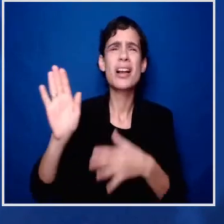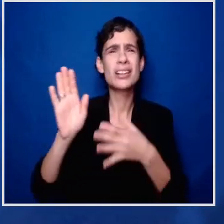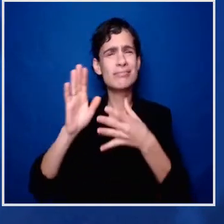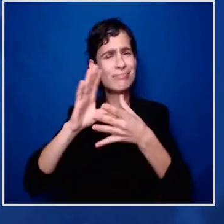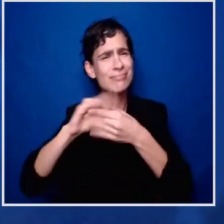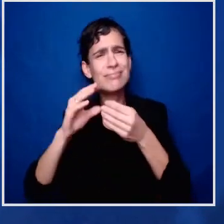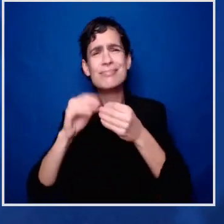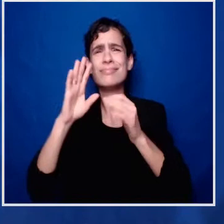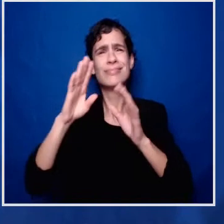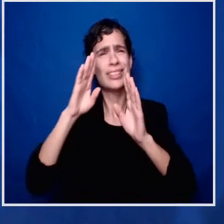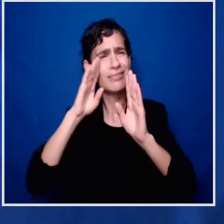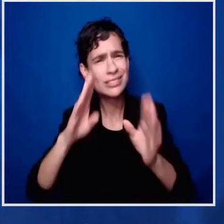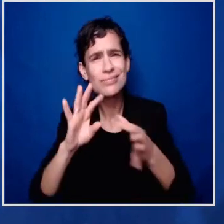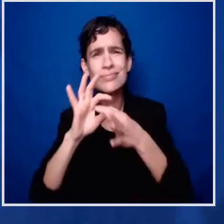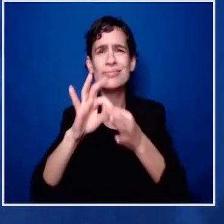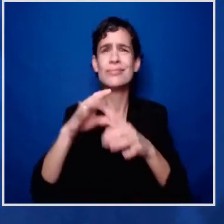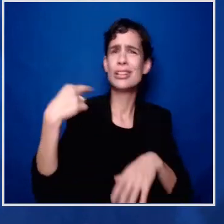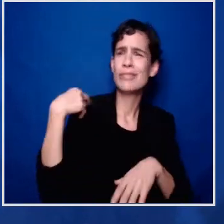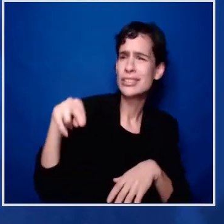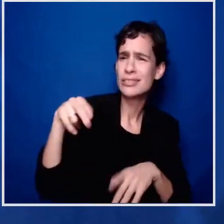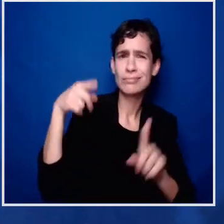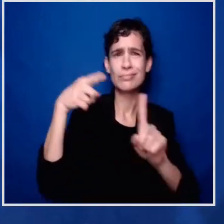THANK YOU, REVEREND ALEXIA. THANK YOU FOR SHARING YOUR MESSAGE OF FAITH-BASED